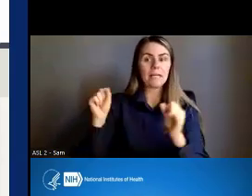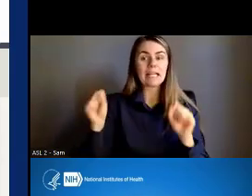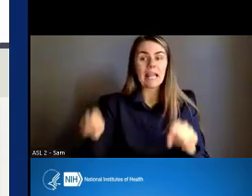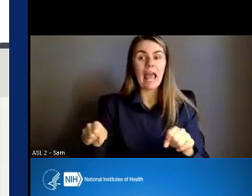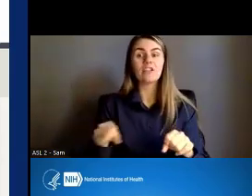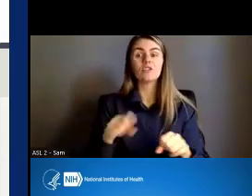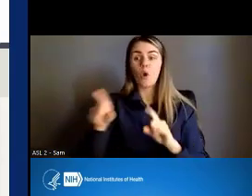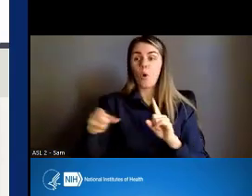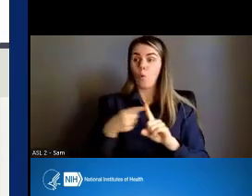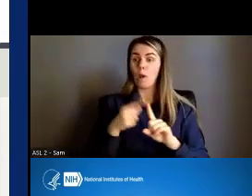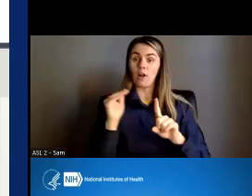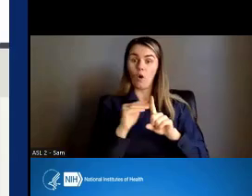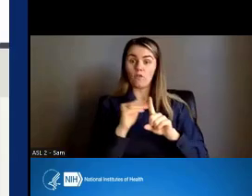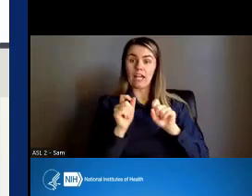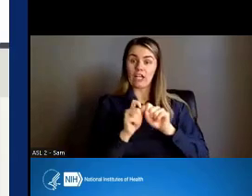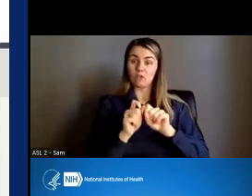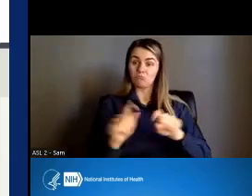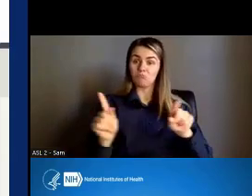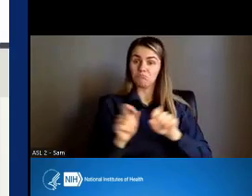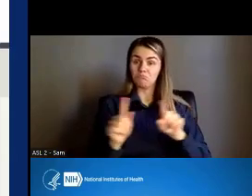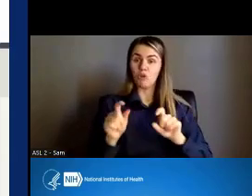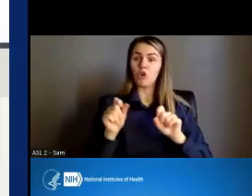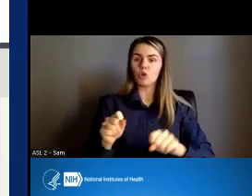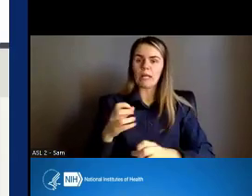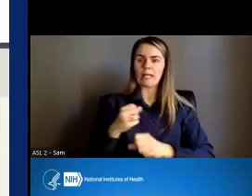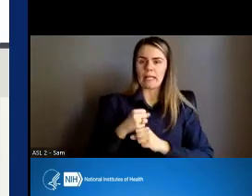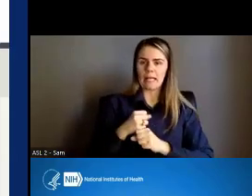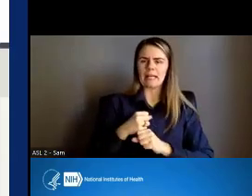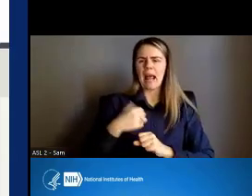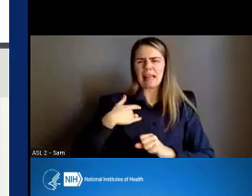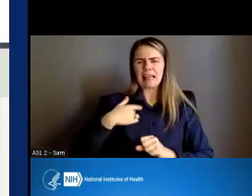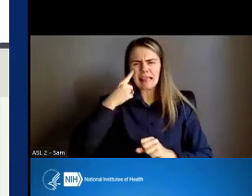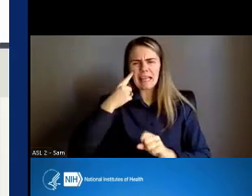The Nexus comes out monthly. Get subscribed, follow.